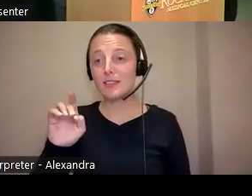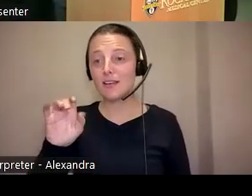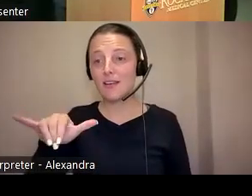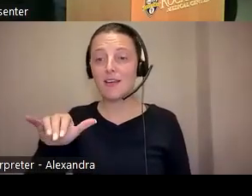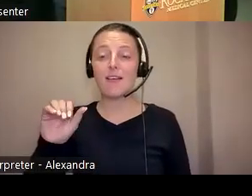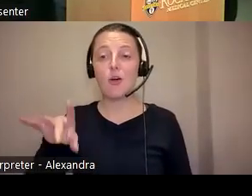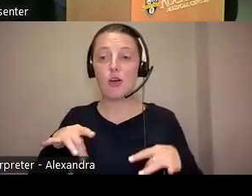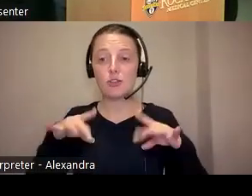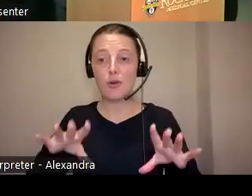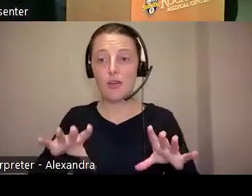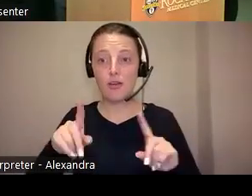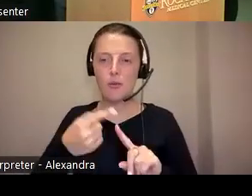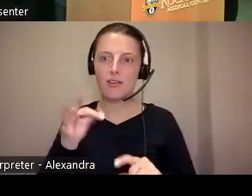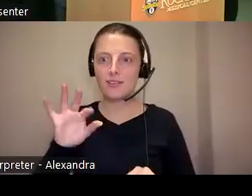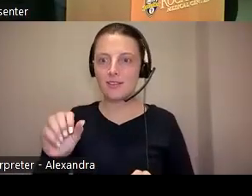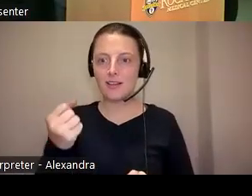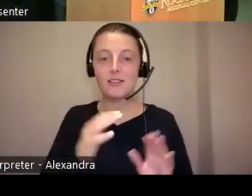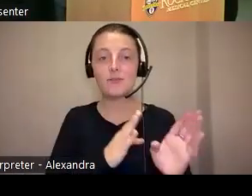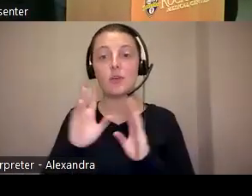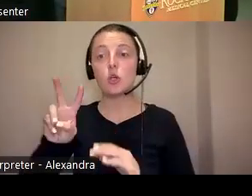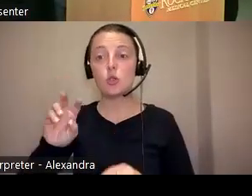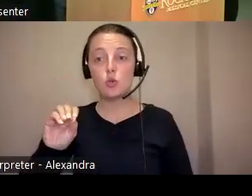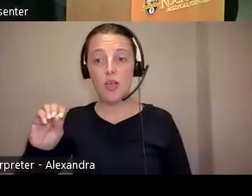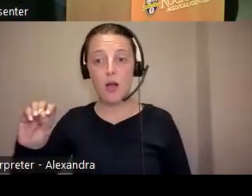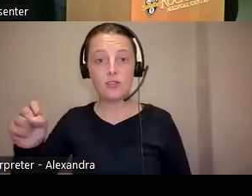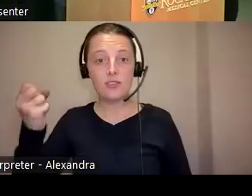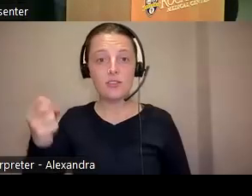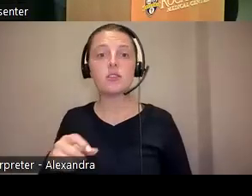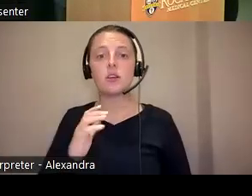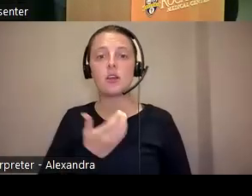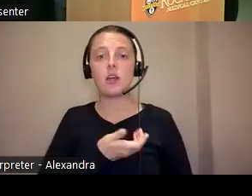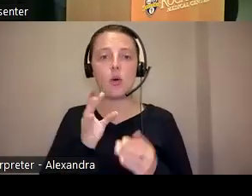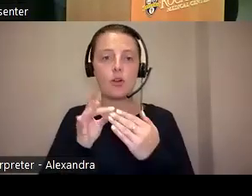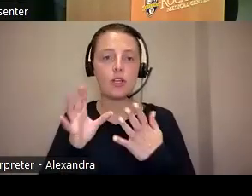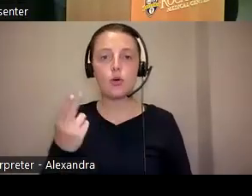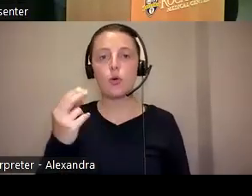our clinical leaders such as Hope Qualo and Joey Kosio and Marilyn Guadinhino established a peer